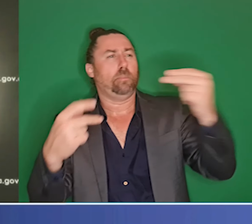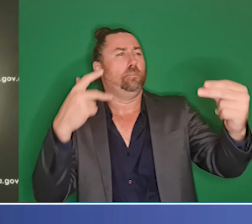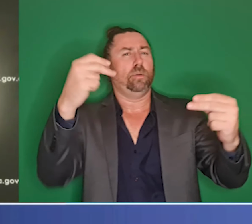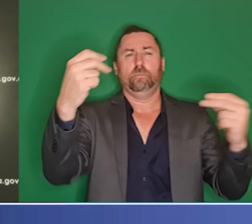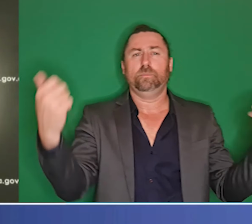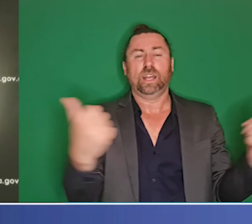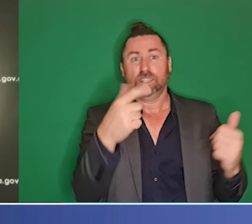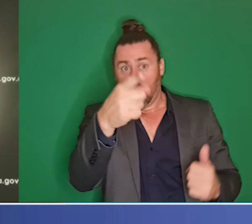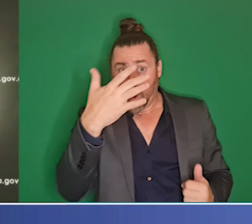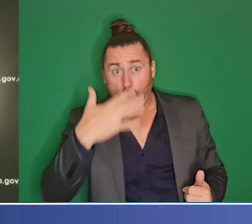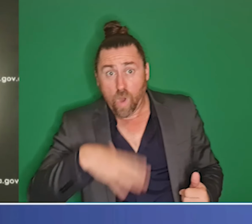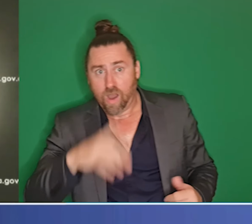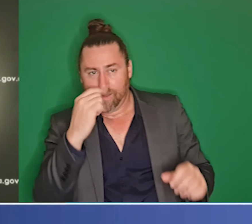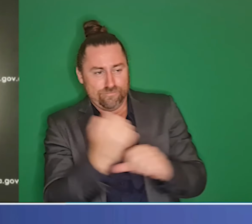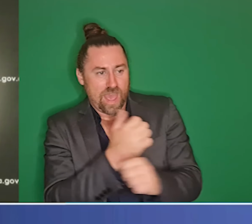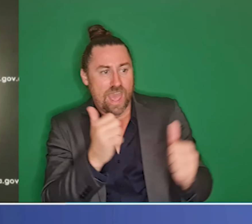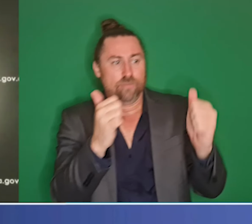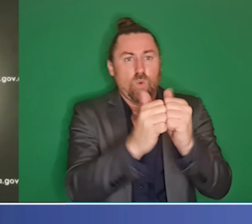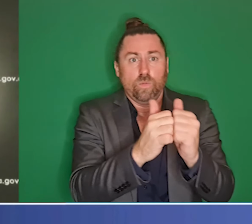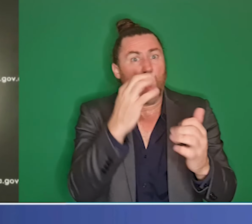for both adults and children in the state system.